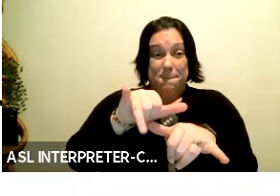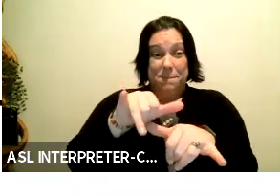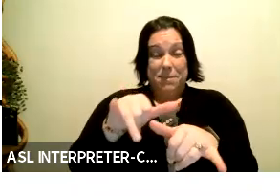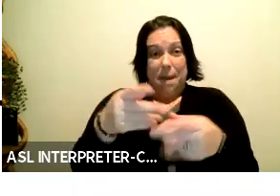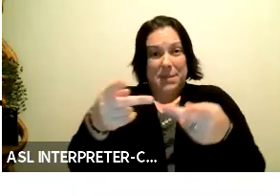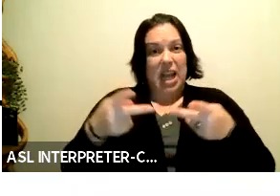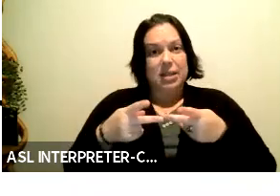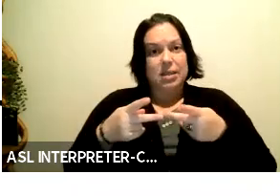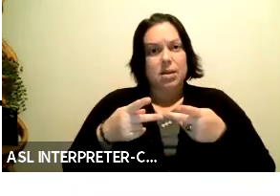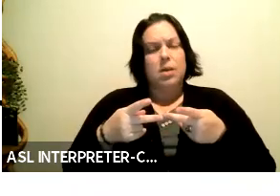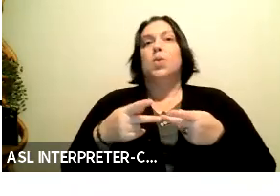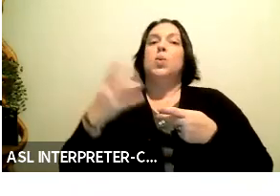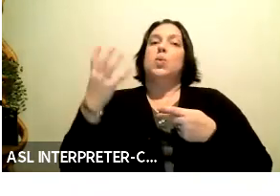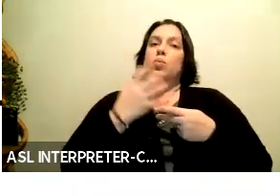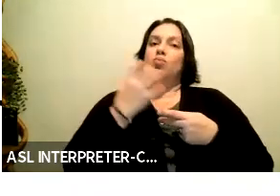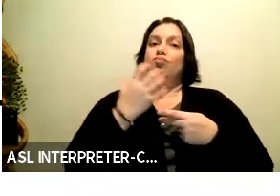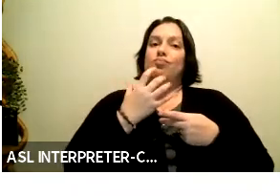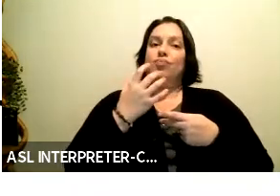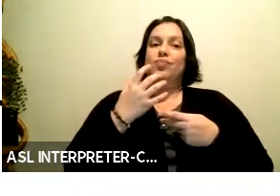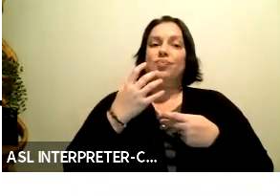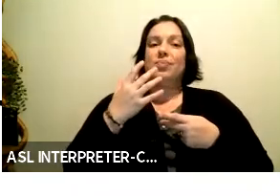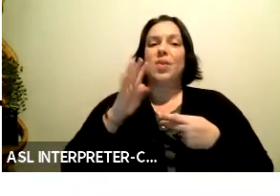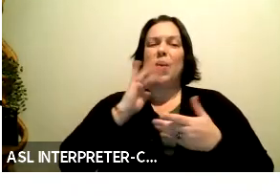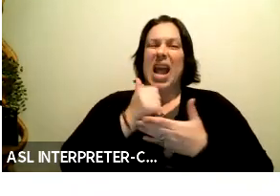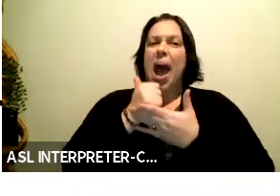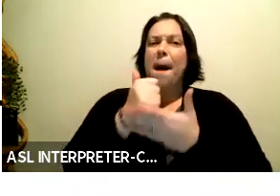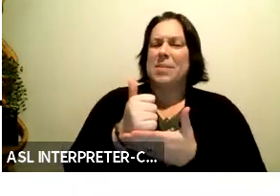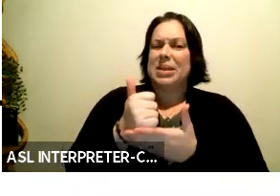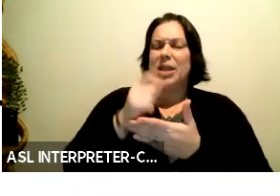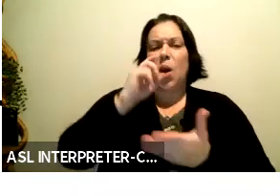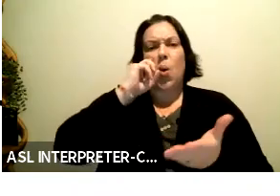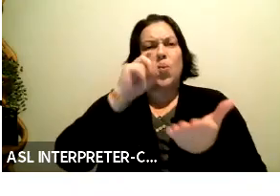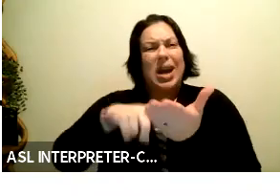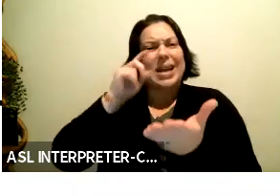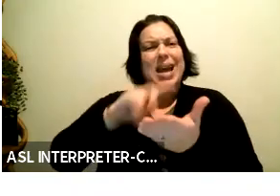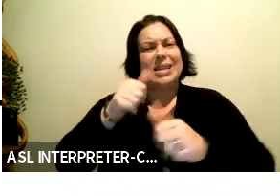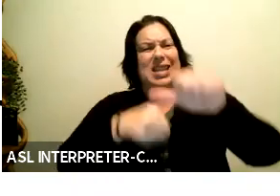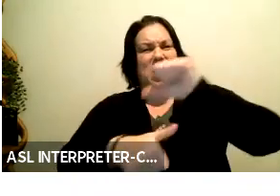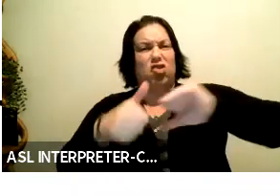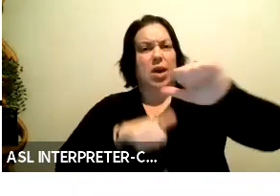and functional needs Esperanto that really helped us recognize each other's skills and opportunities